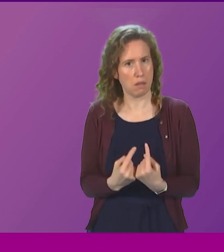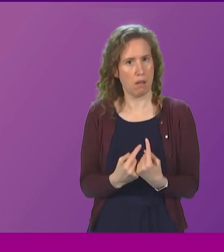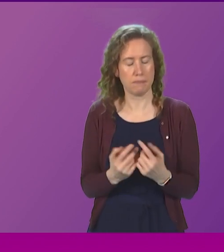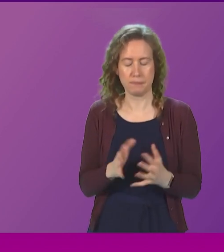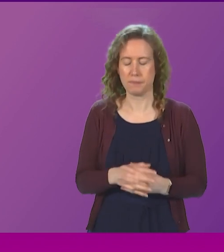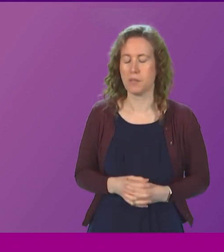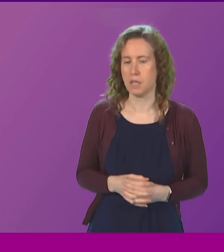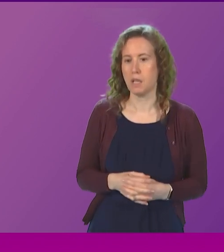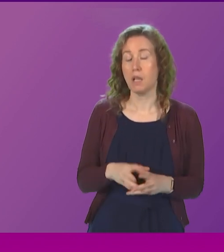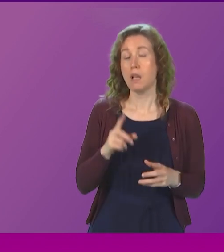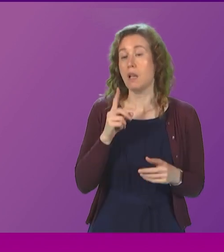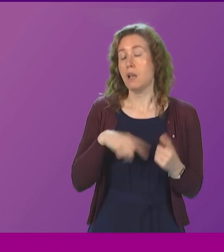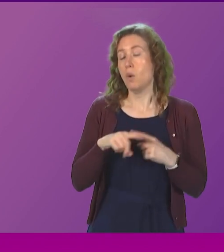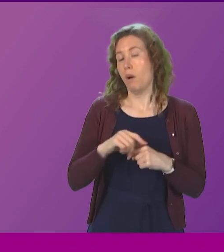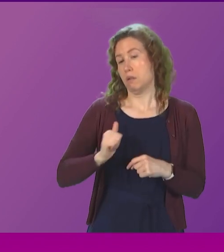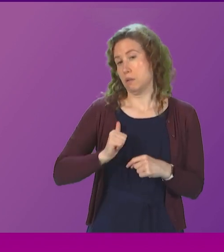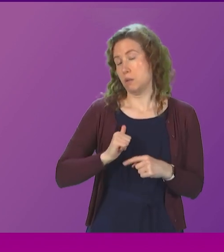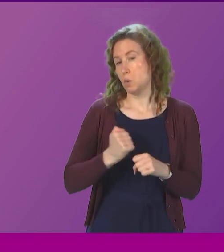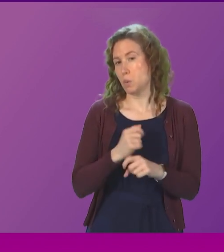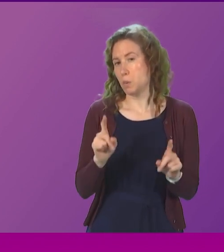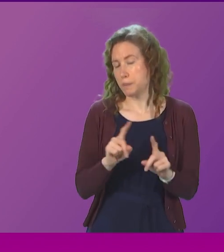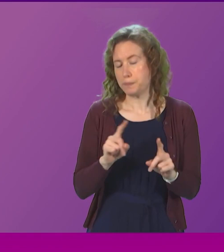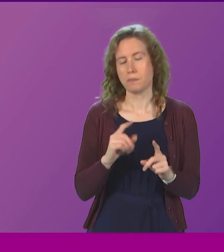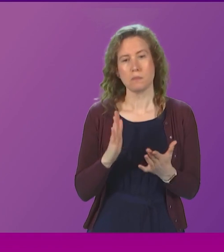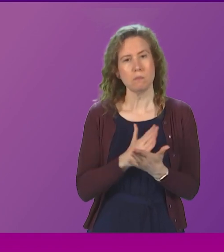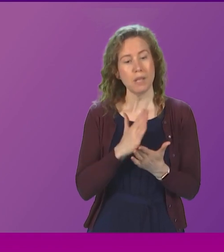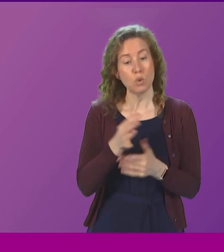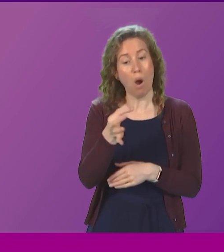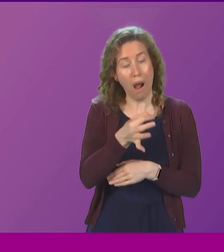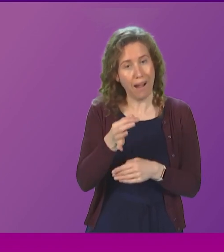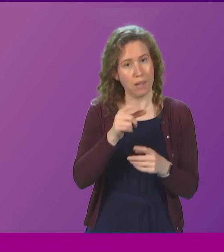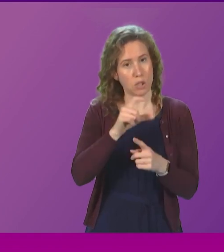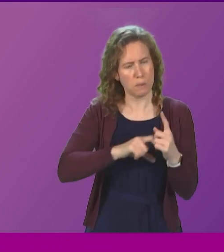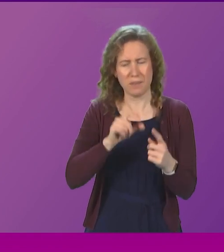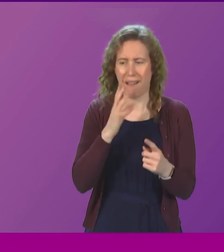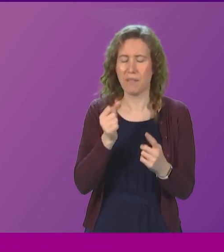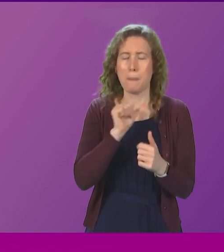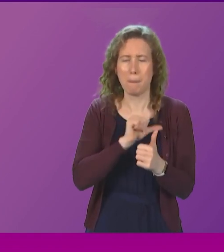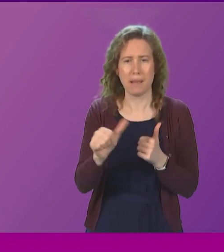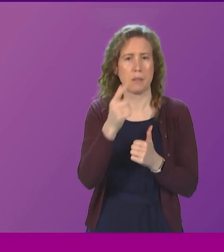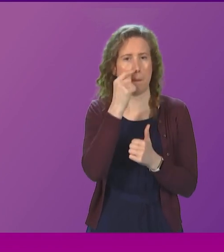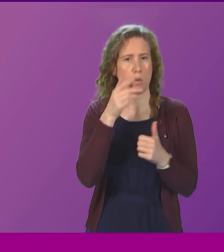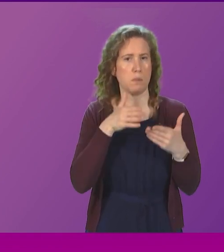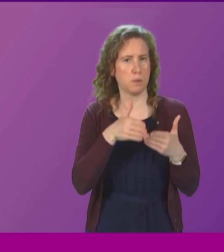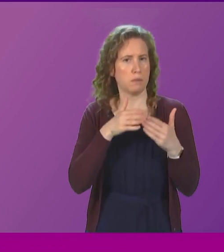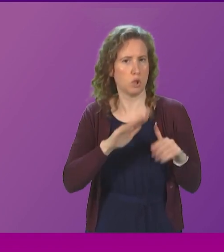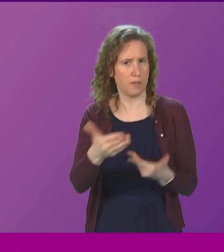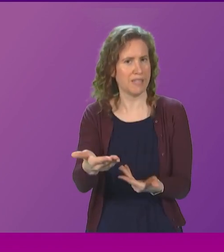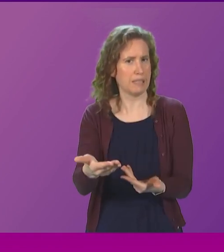We are looking to ensure that our island communities have the best possible service, and we are